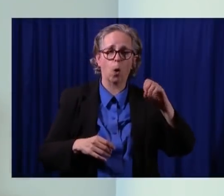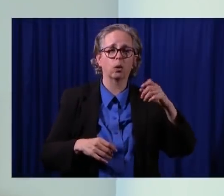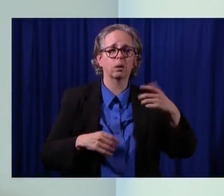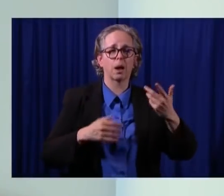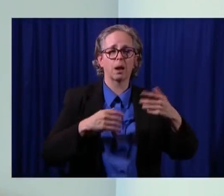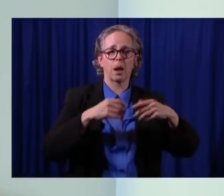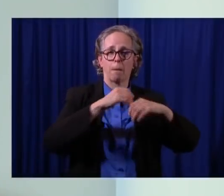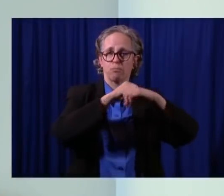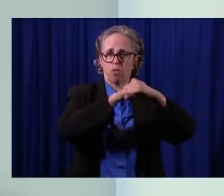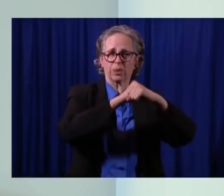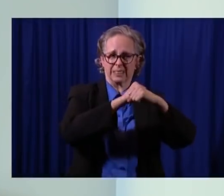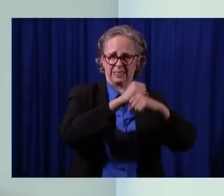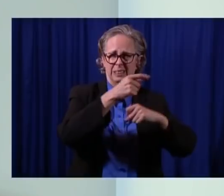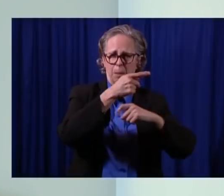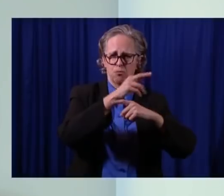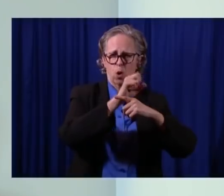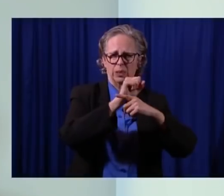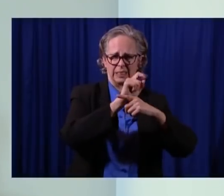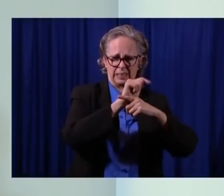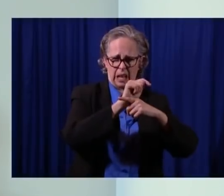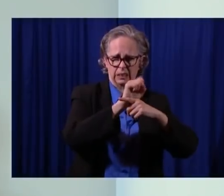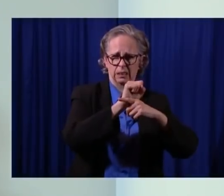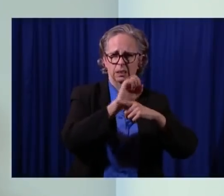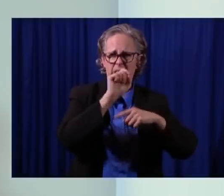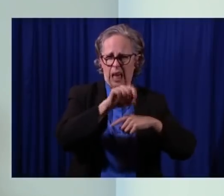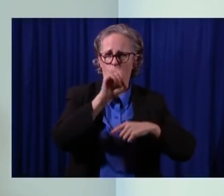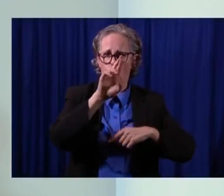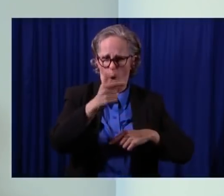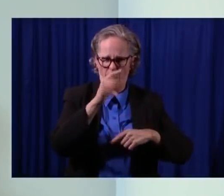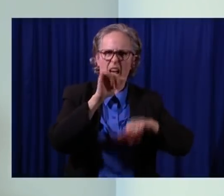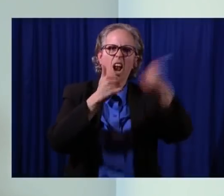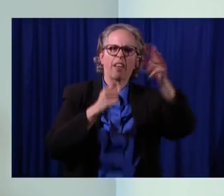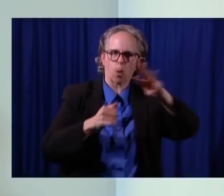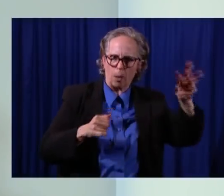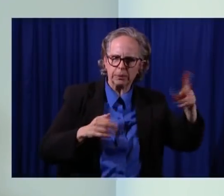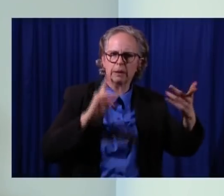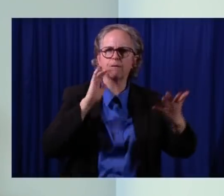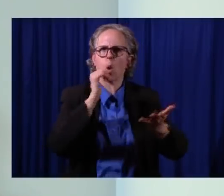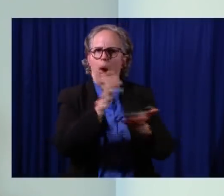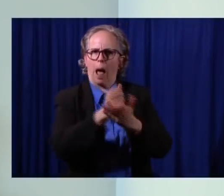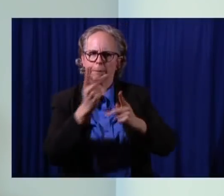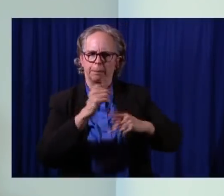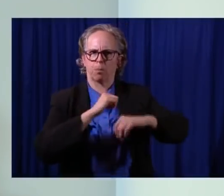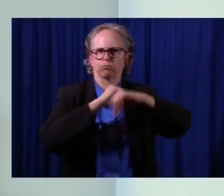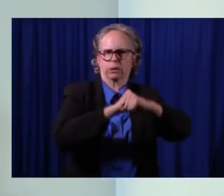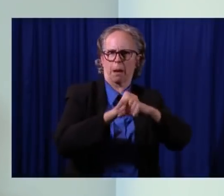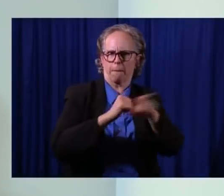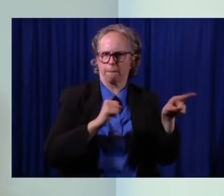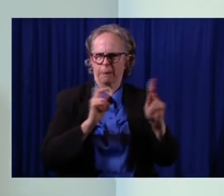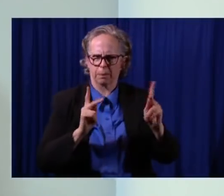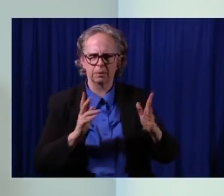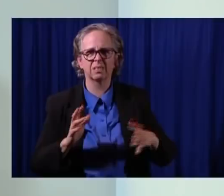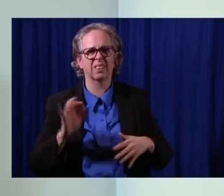THINK SOMEONE IS ATTEMPTING TO COMMIT FRAUD AGAINST YOU, I KNOW DAVID YOST WILL WANT TO KNOW